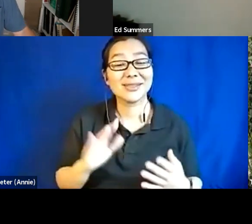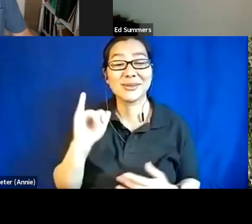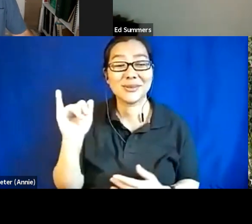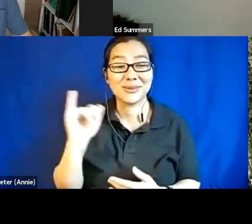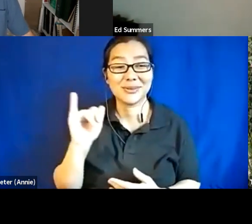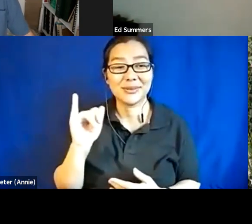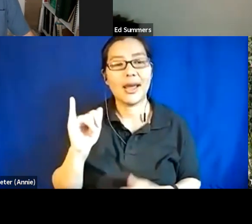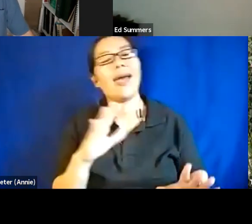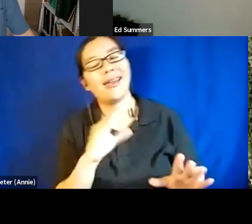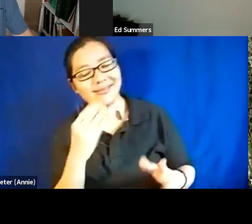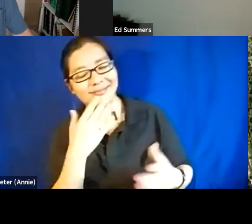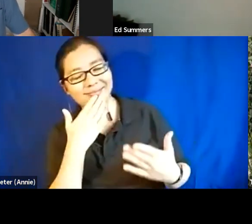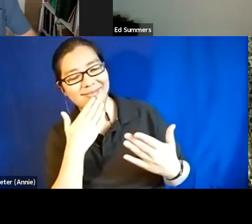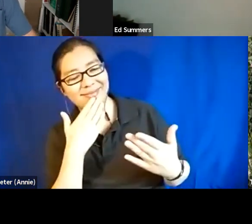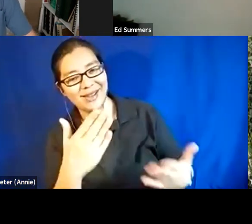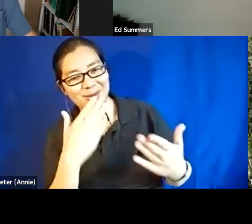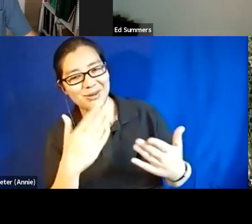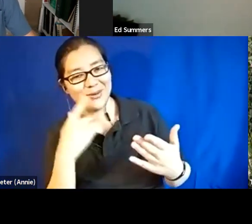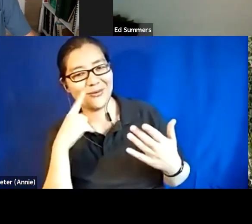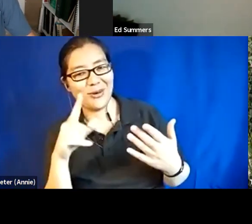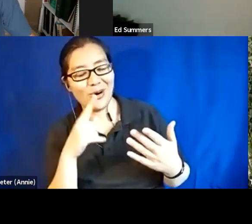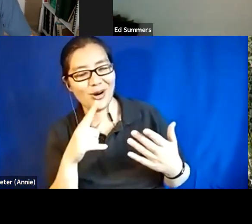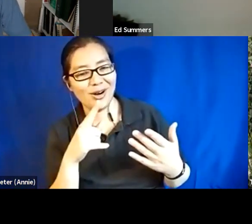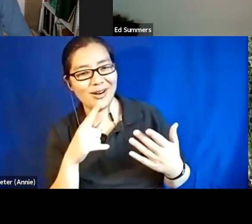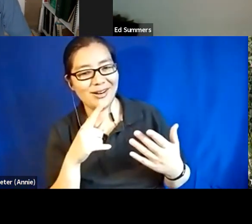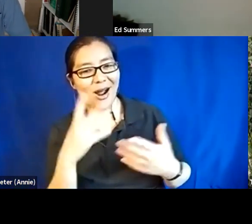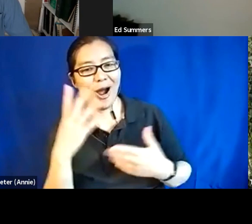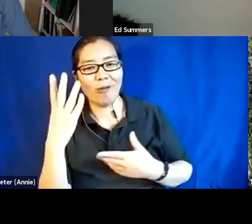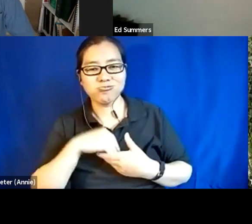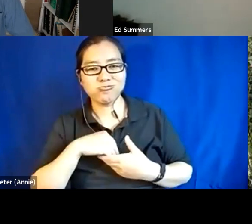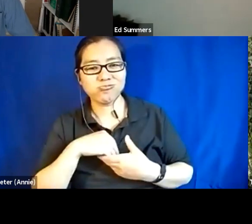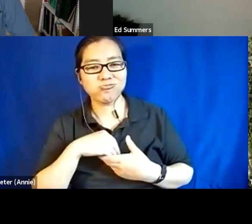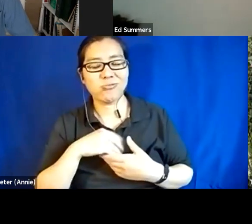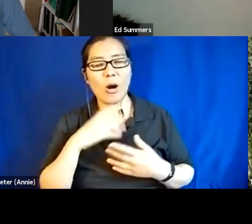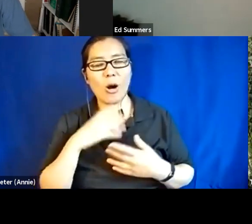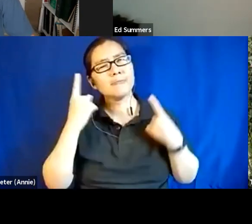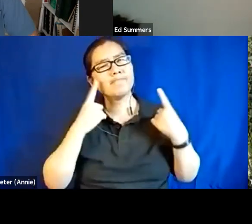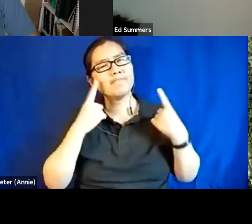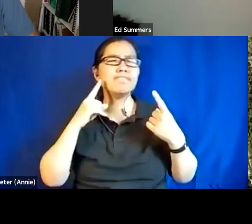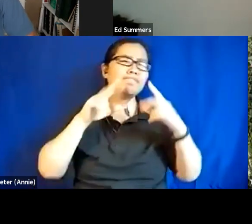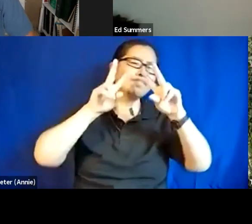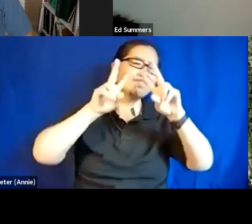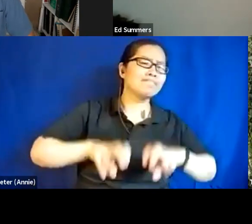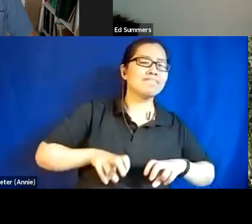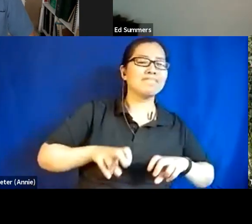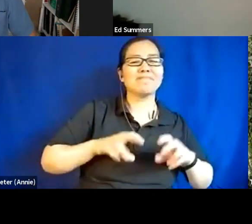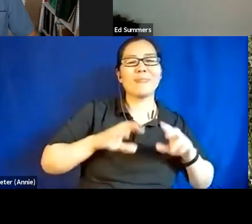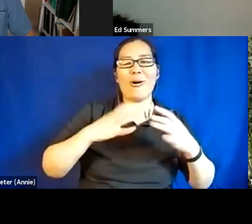thank you for being part of our thoughtful and engaged audience. >>>: Okay.